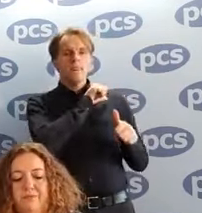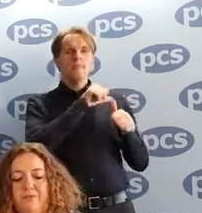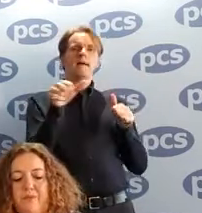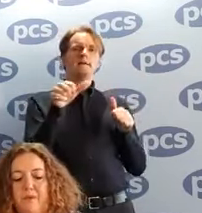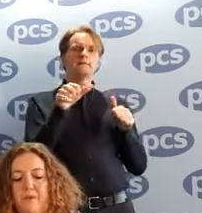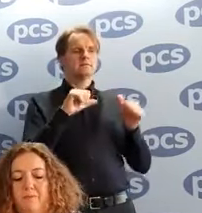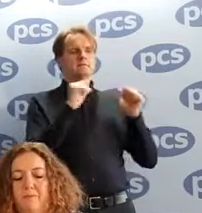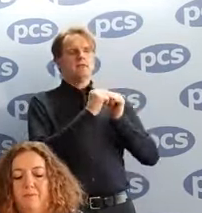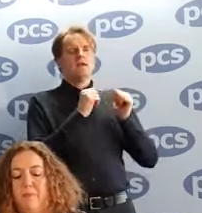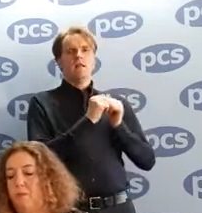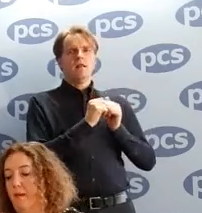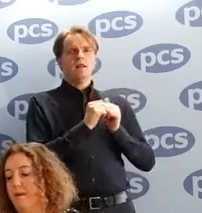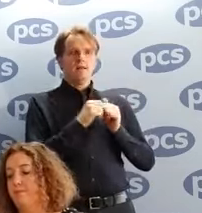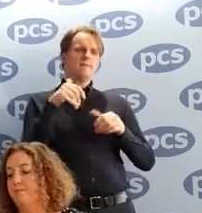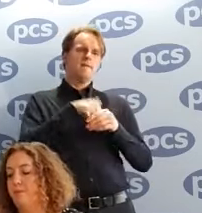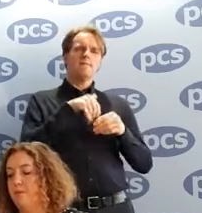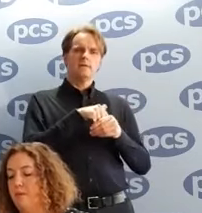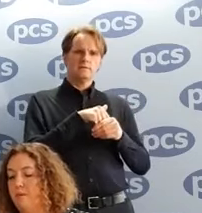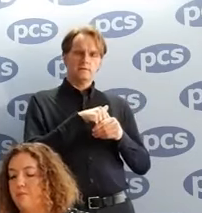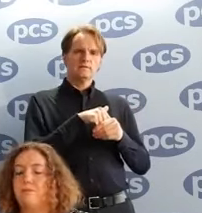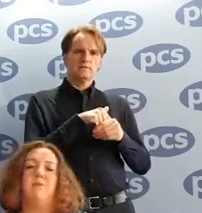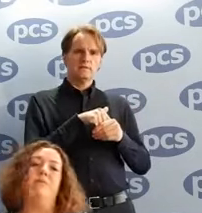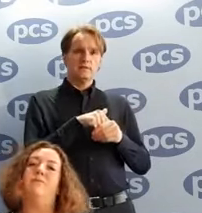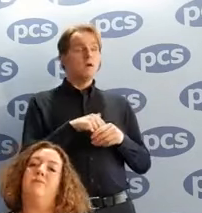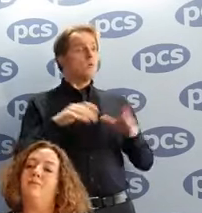can for members. We've already made it clear that we don't believe there's any